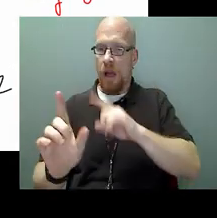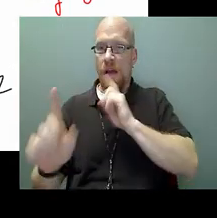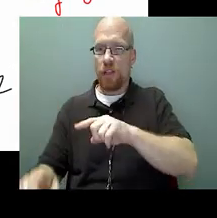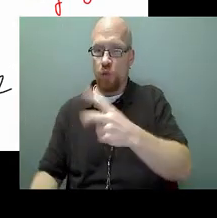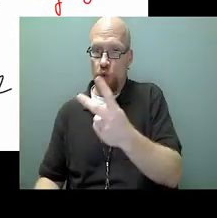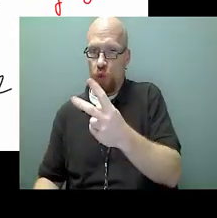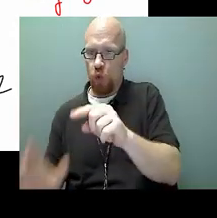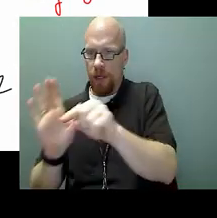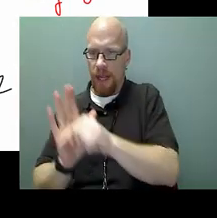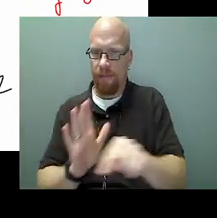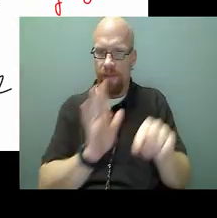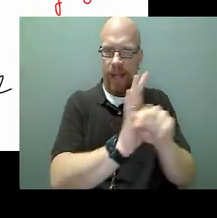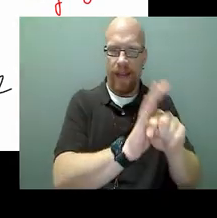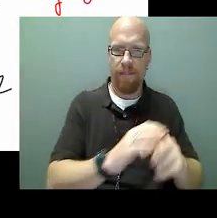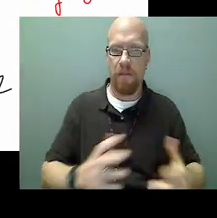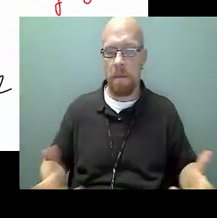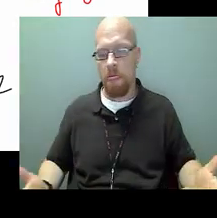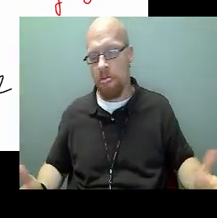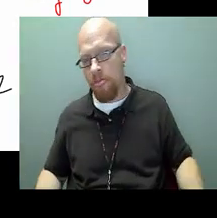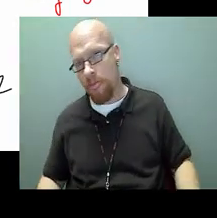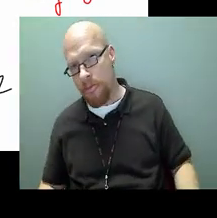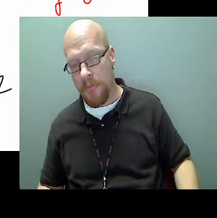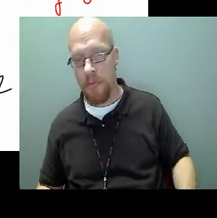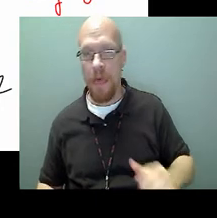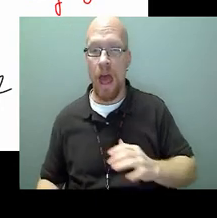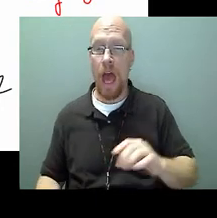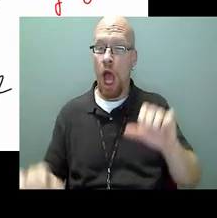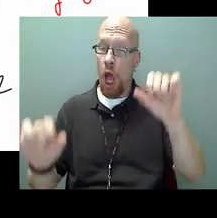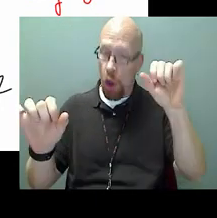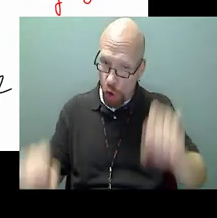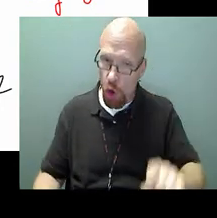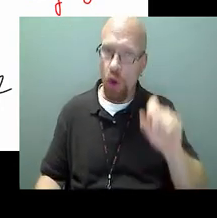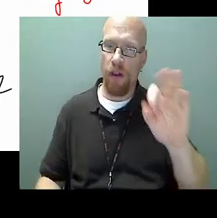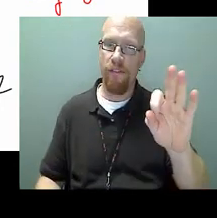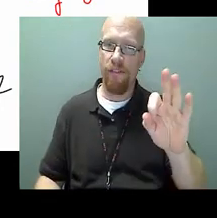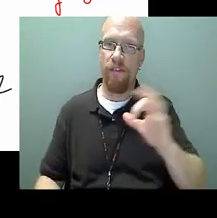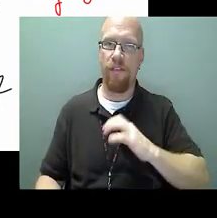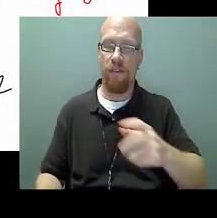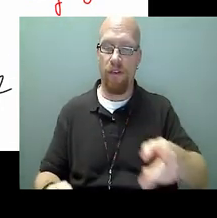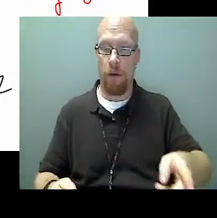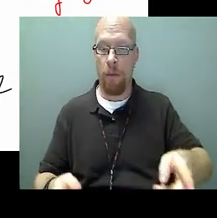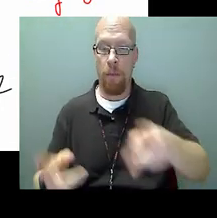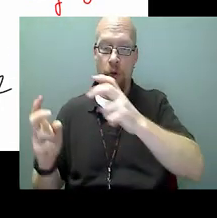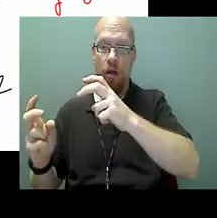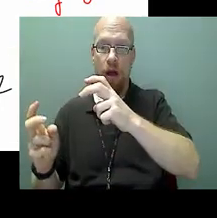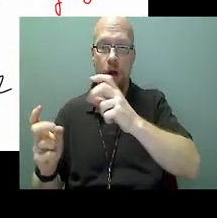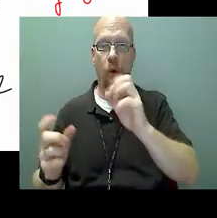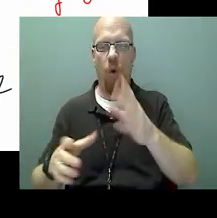over the whole polynomial there. One point I want to discuss is